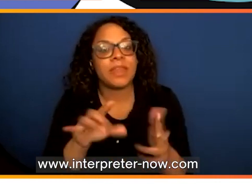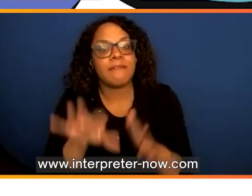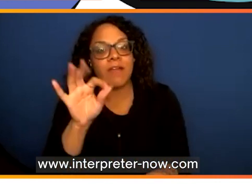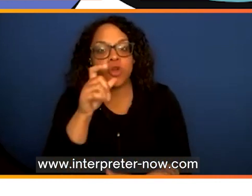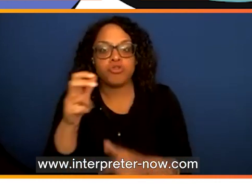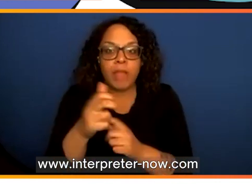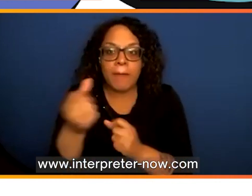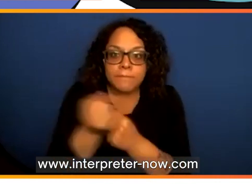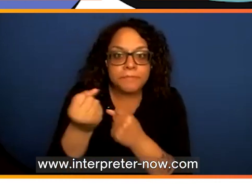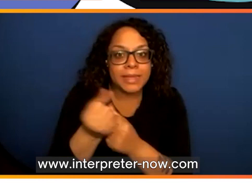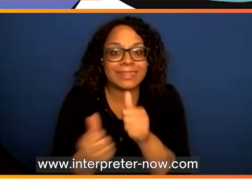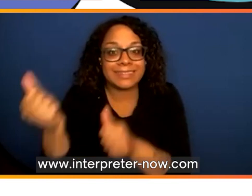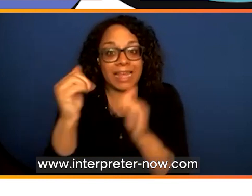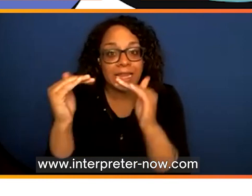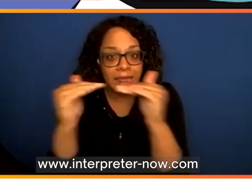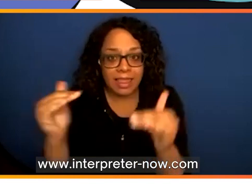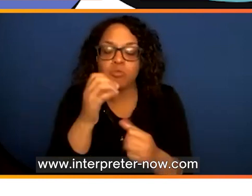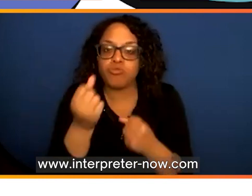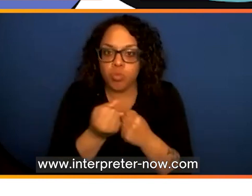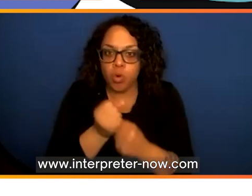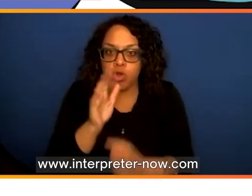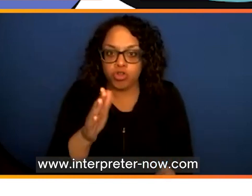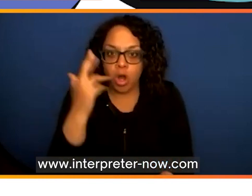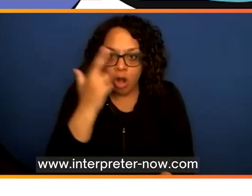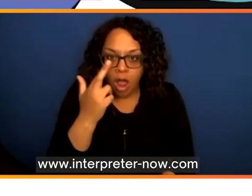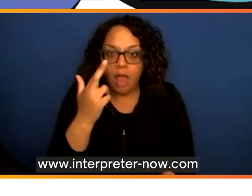to get this thing off the ground, and at some point, you're going to need some horsepower